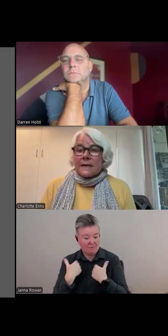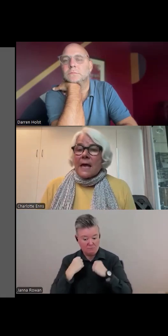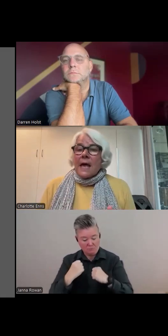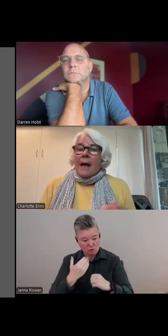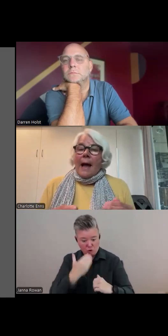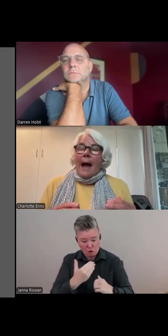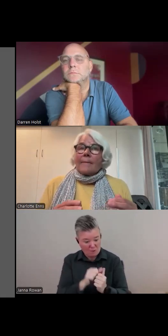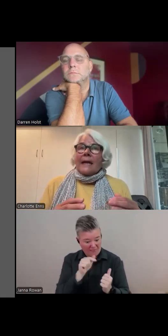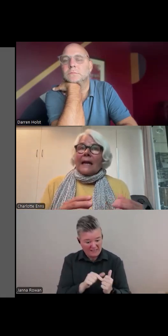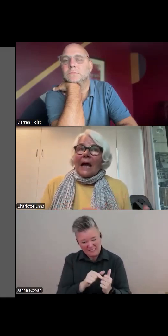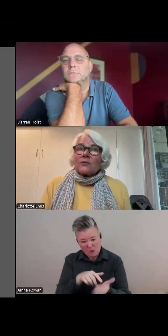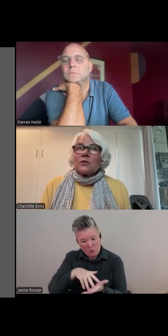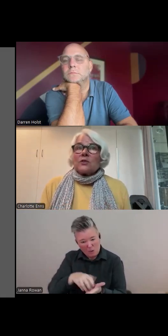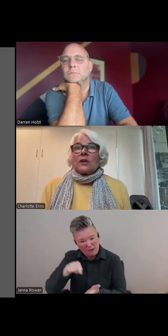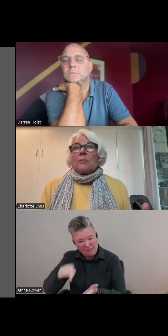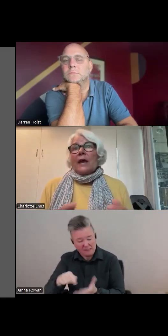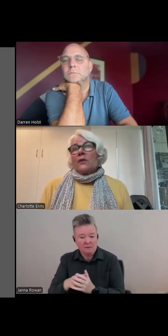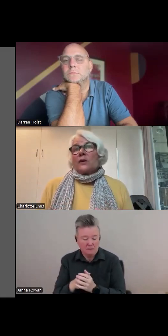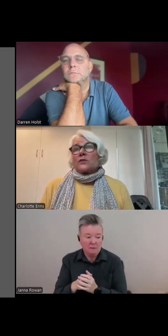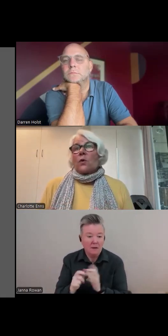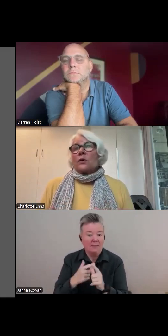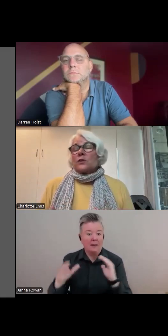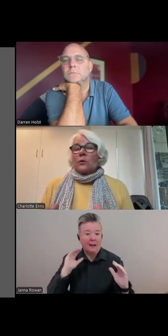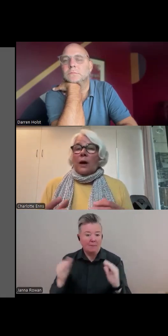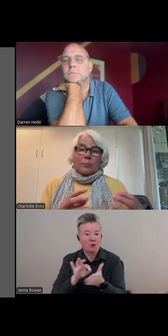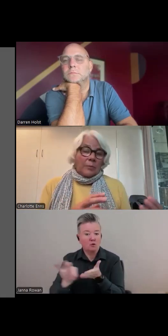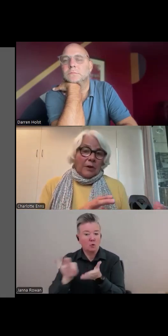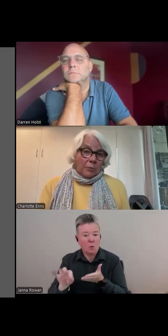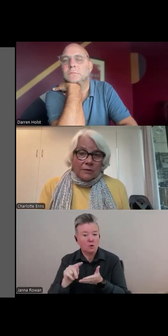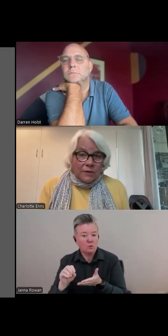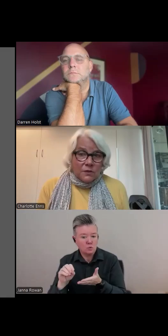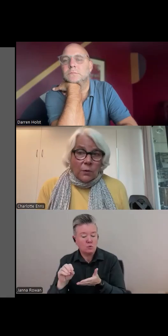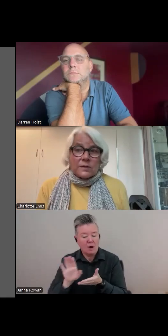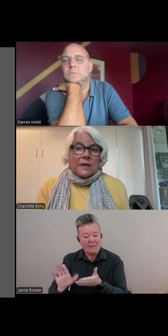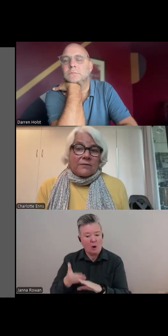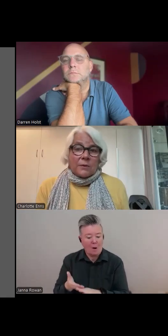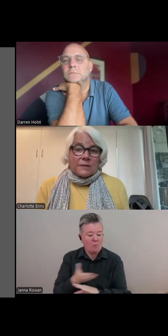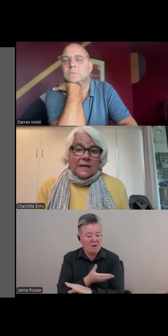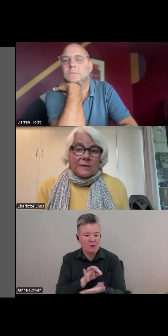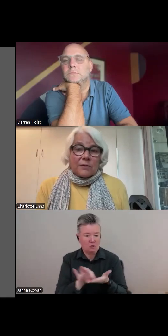a strength or a weakness, and it allows you to compare their score to their previous scores